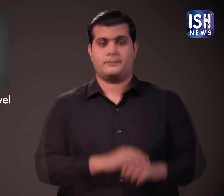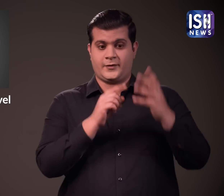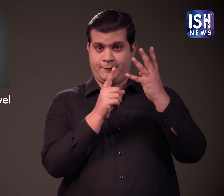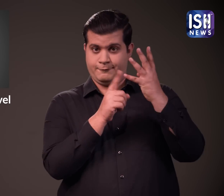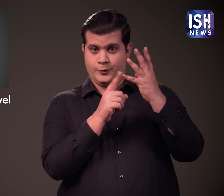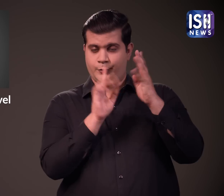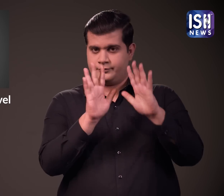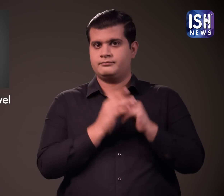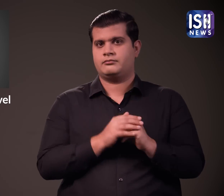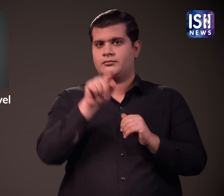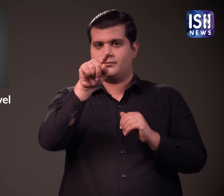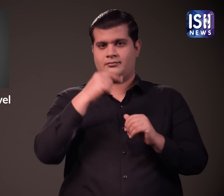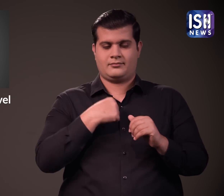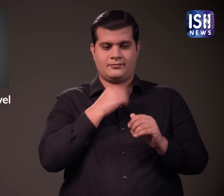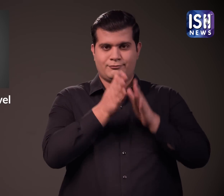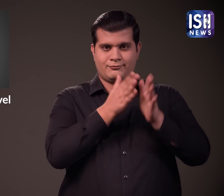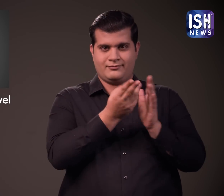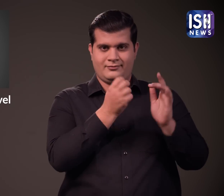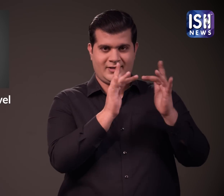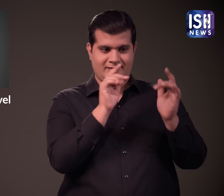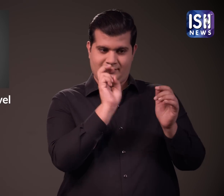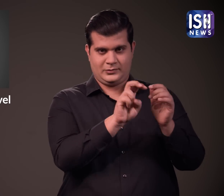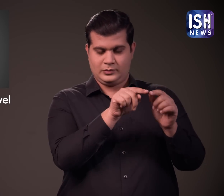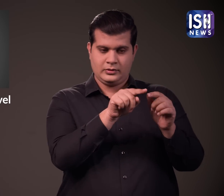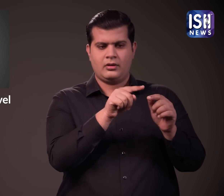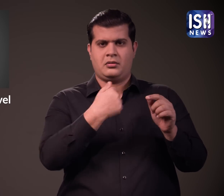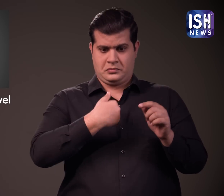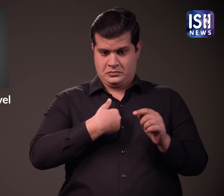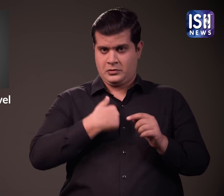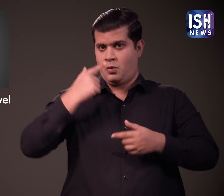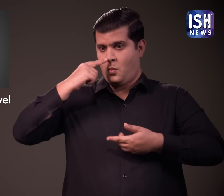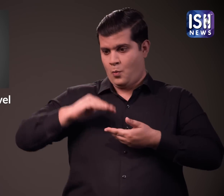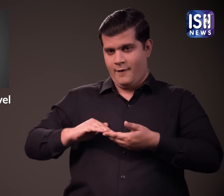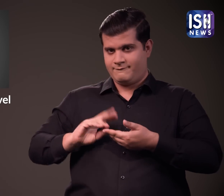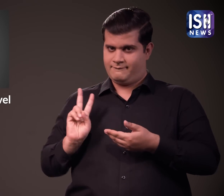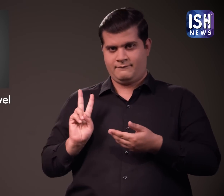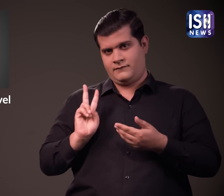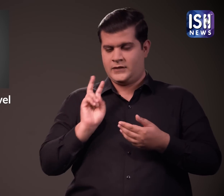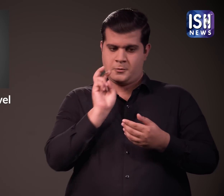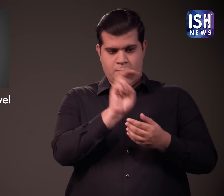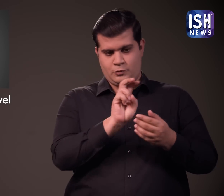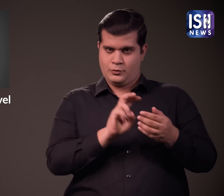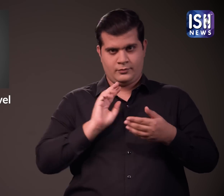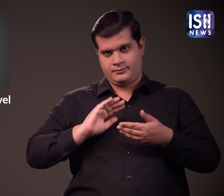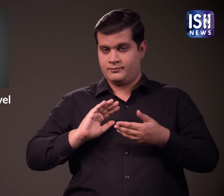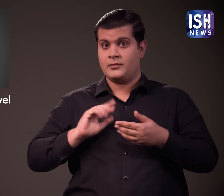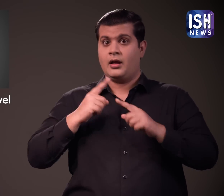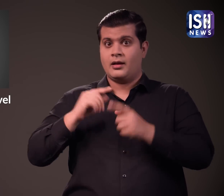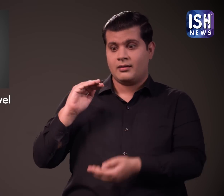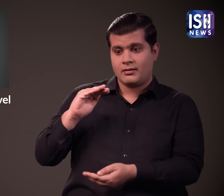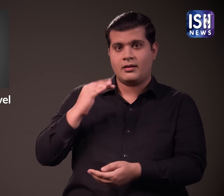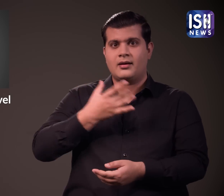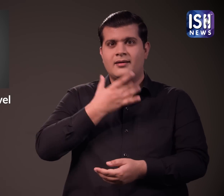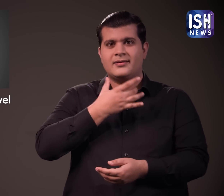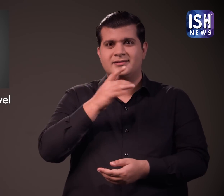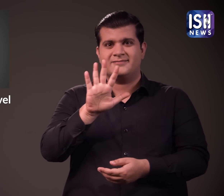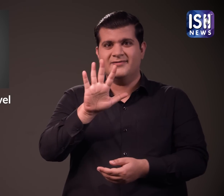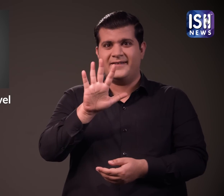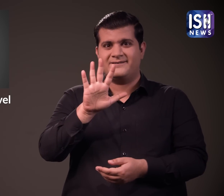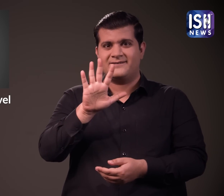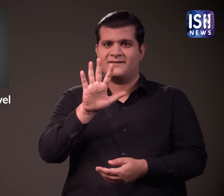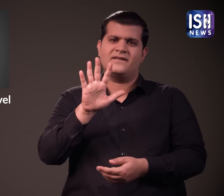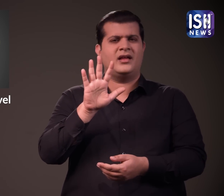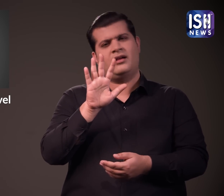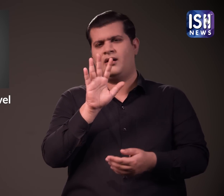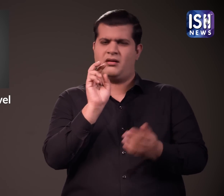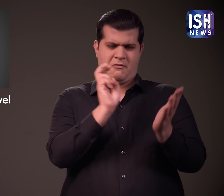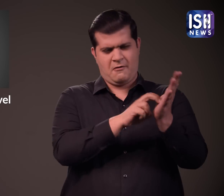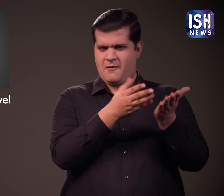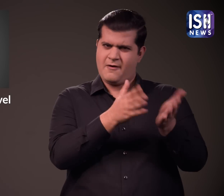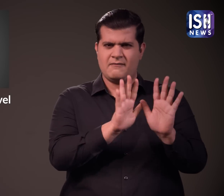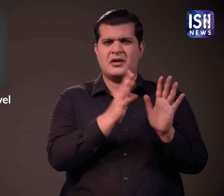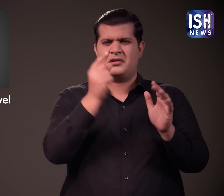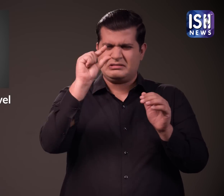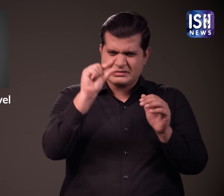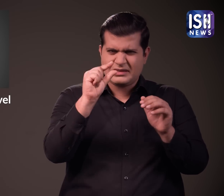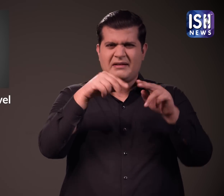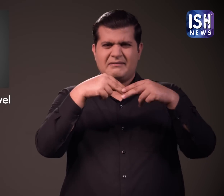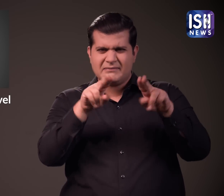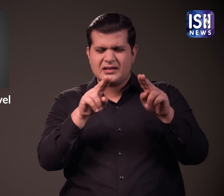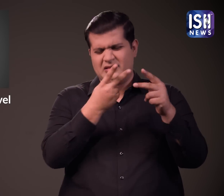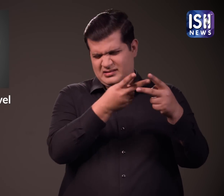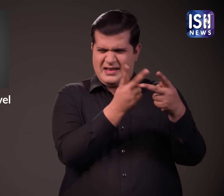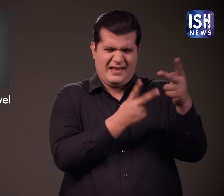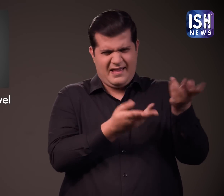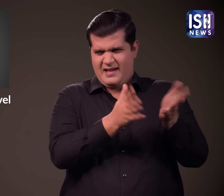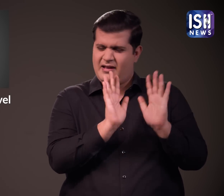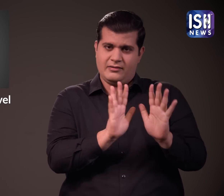(1.4) The travel insurance will not be provided for the children below 5 years of age who book the ticket without berth.